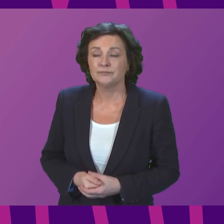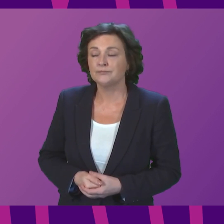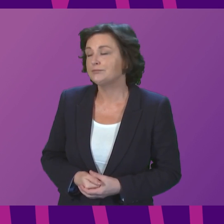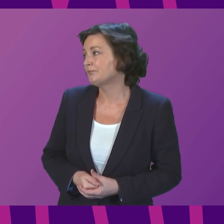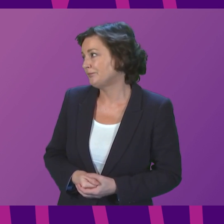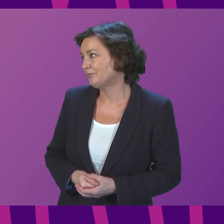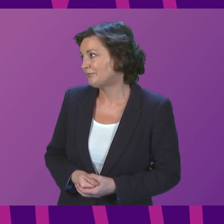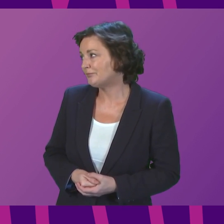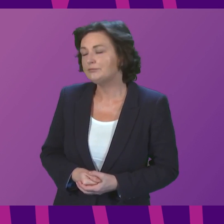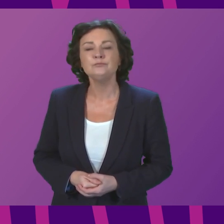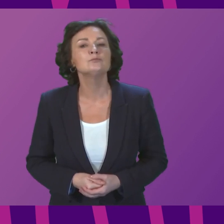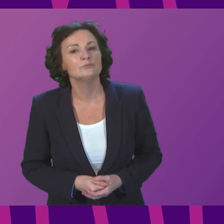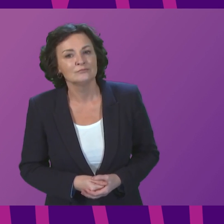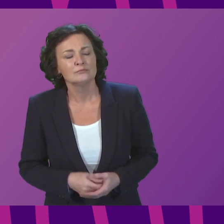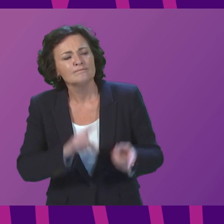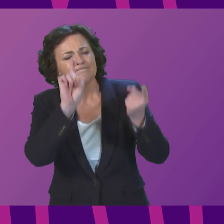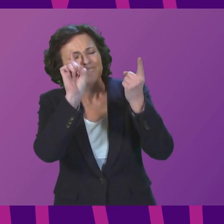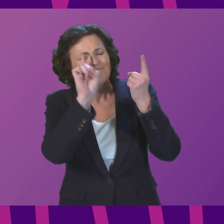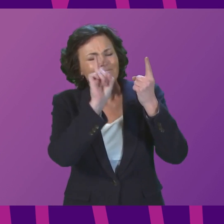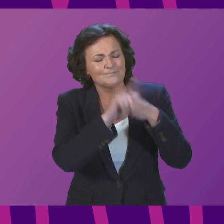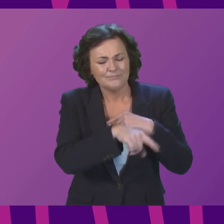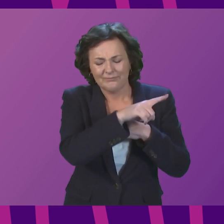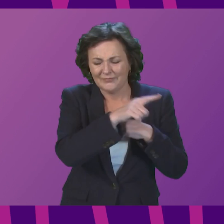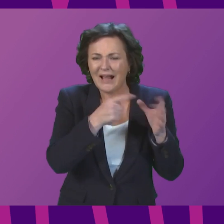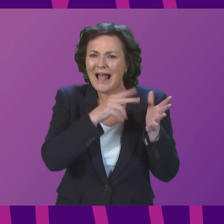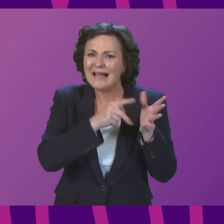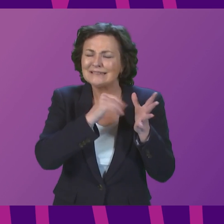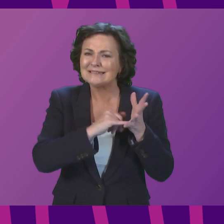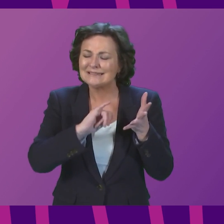On the question about a levy, Anas Sarwar has asked me about something that I have no